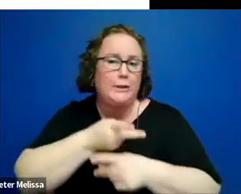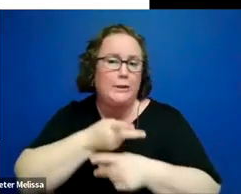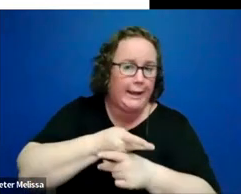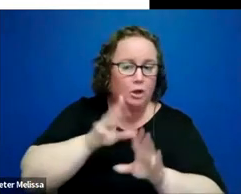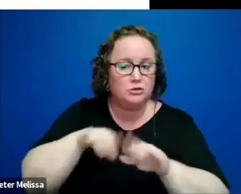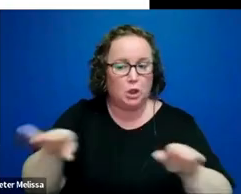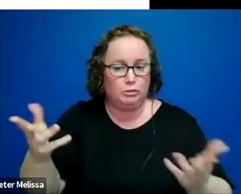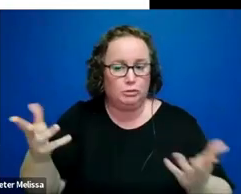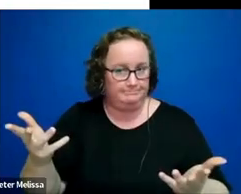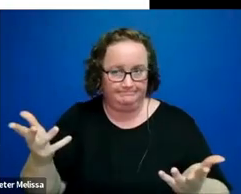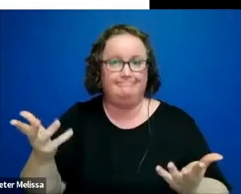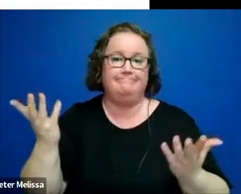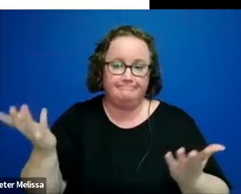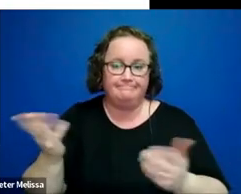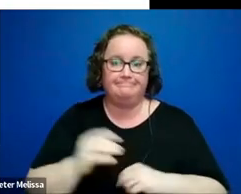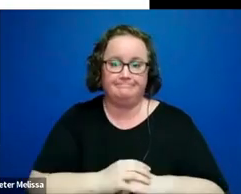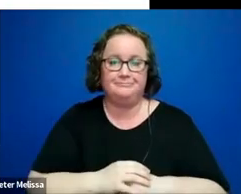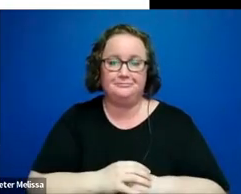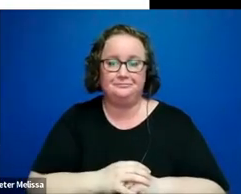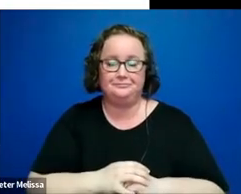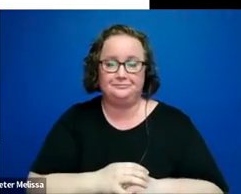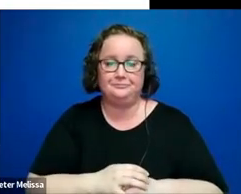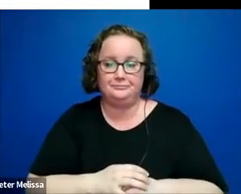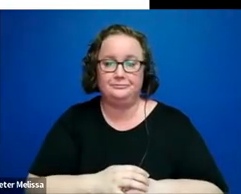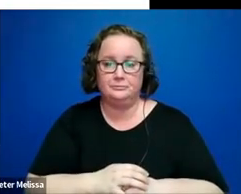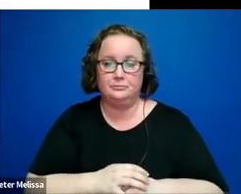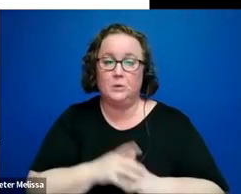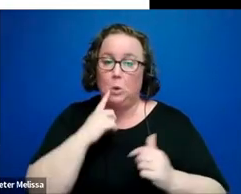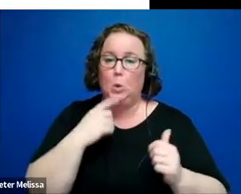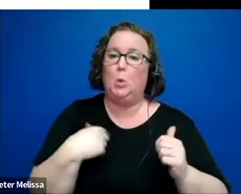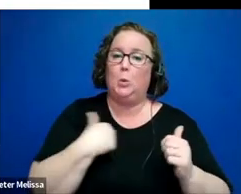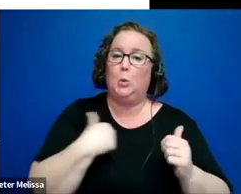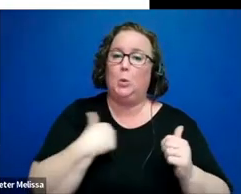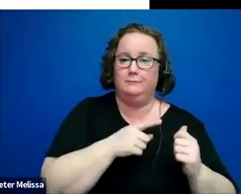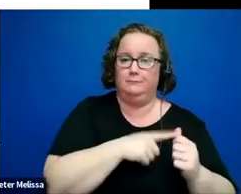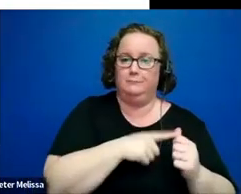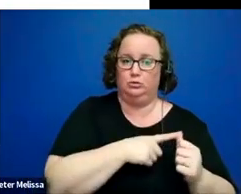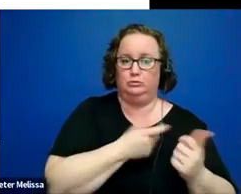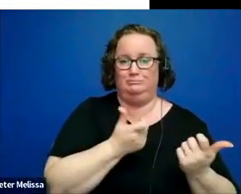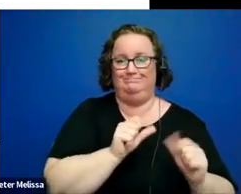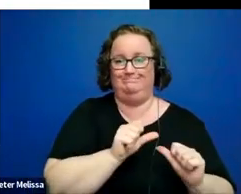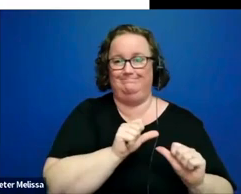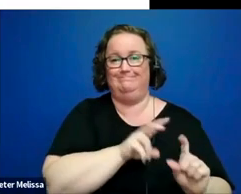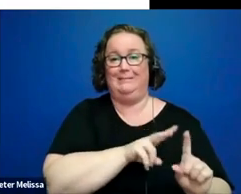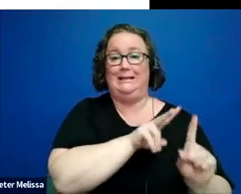So we first tried to assign the mother or the father.